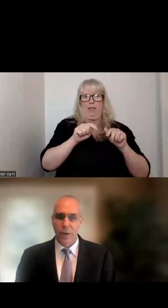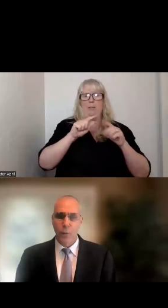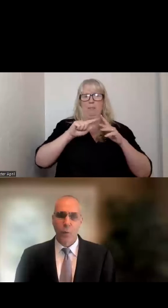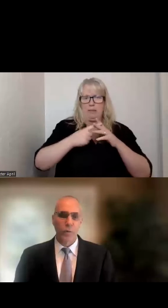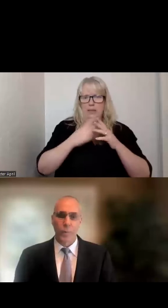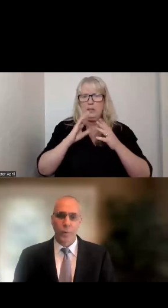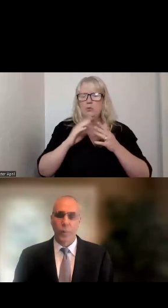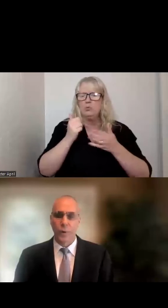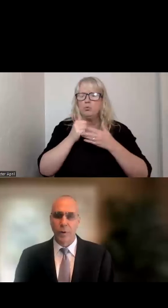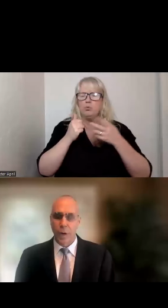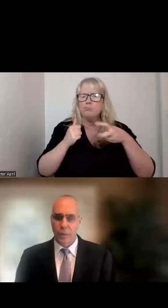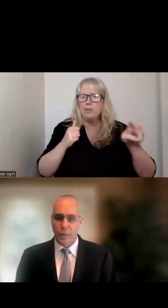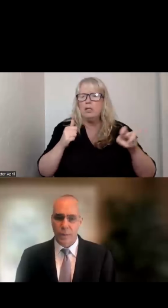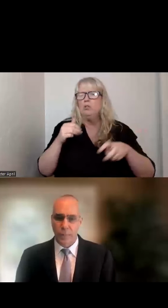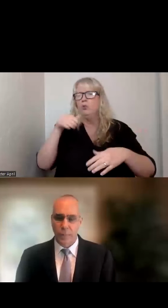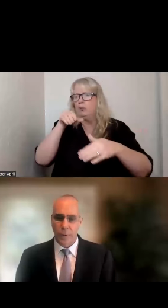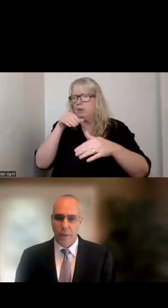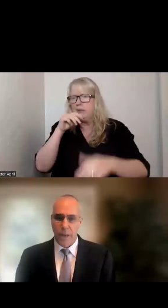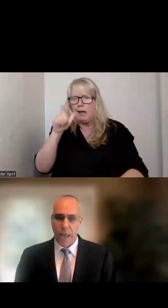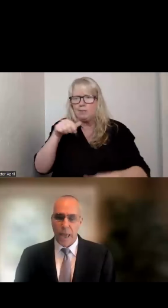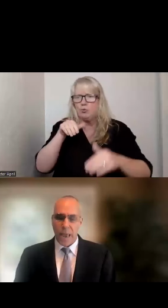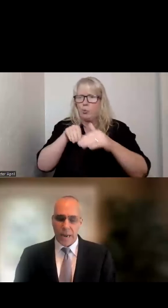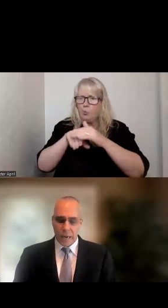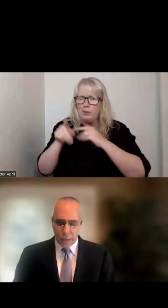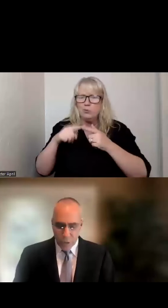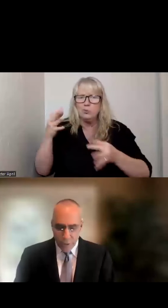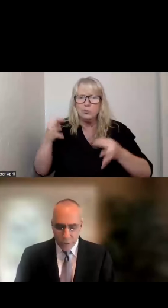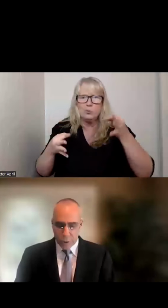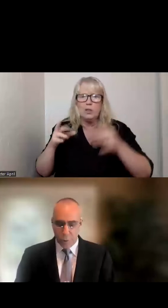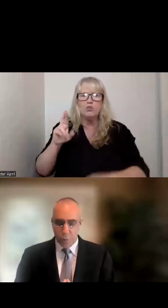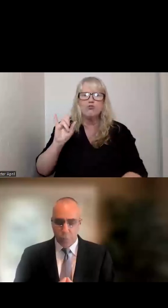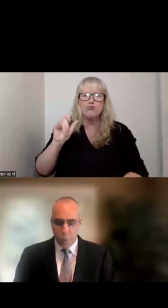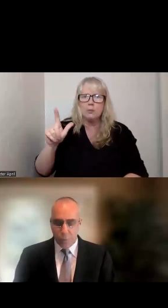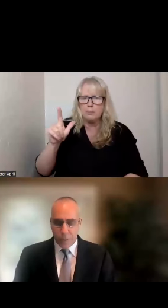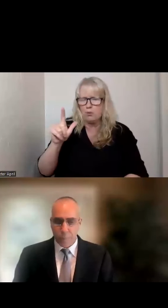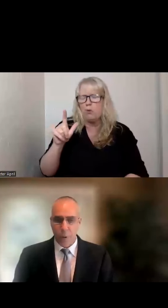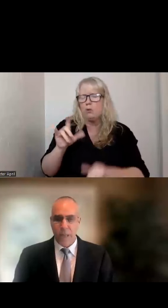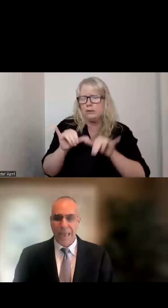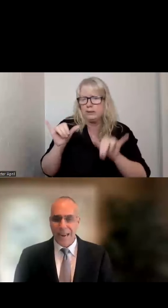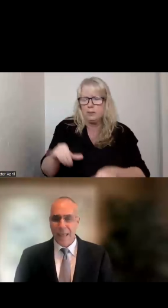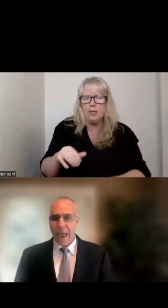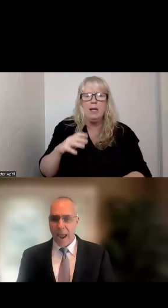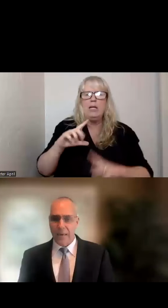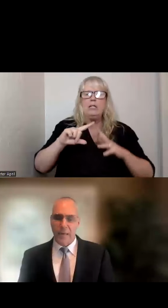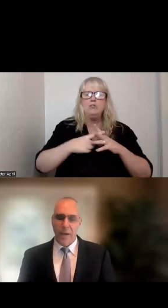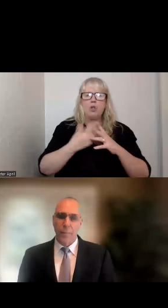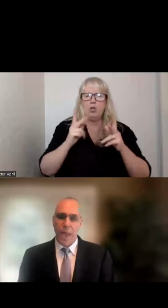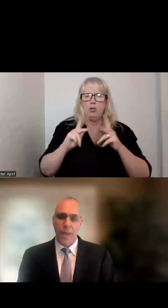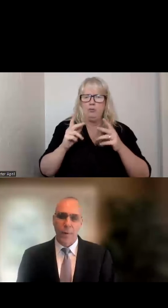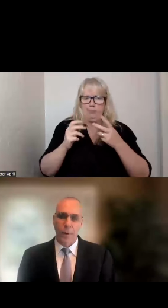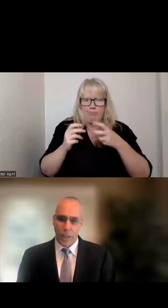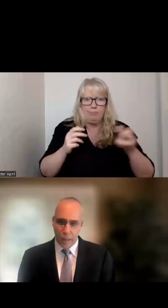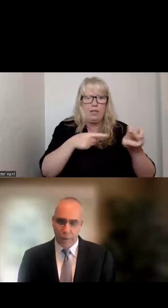INDIVIDUALS FROM THE CRIMINAL JUSTICE SYSTEM. IT STARTS TO PUT PEOPLE IN THE HANDS OF THE BEHAVIORAL HEALTH